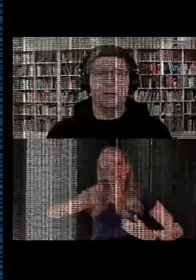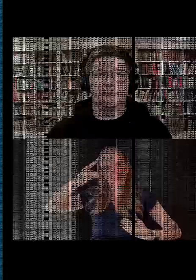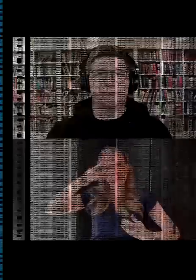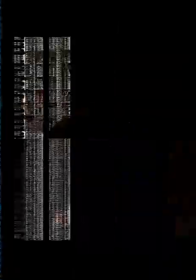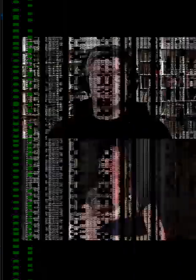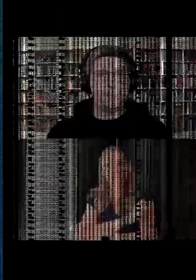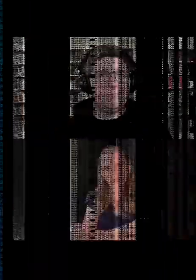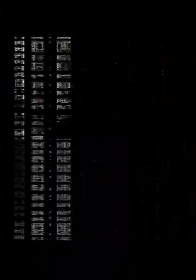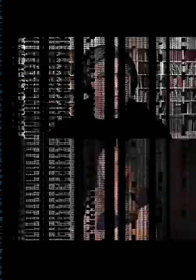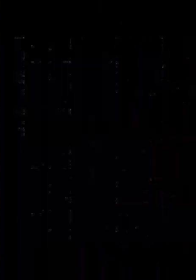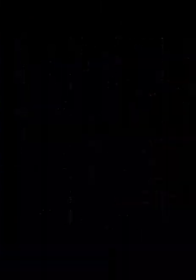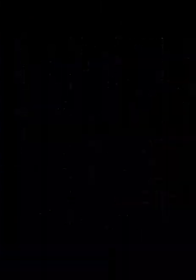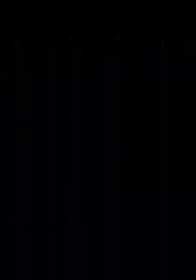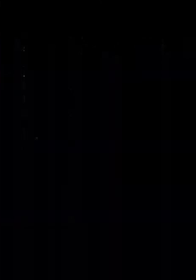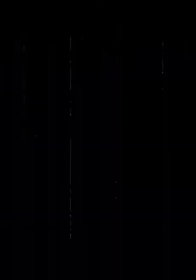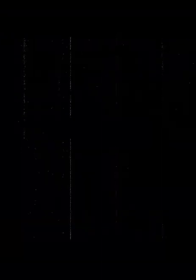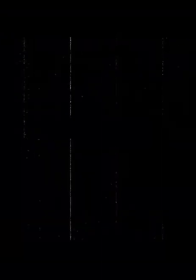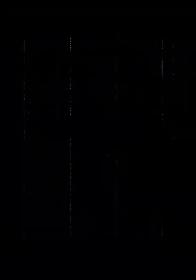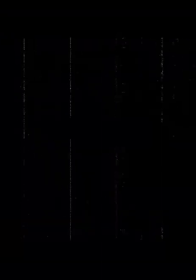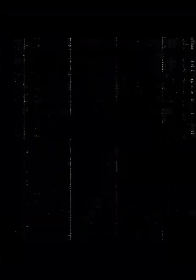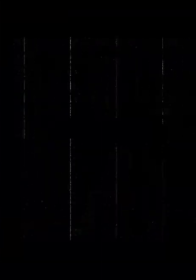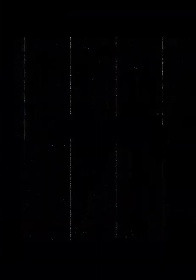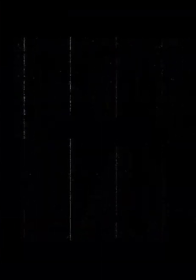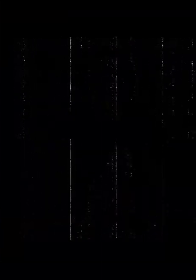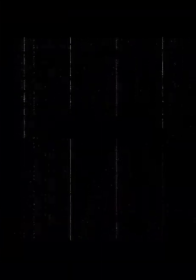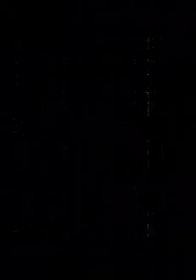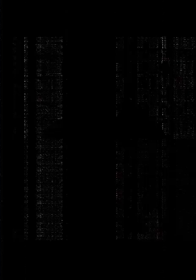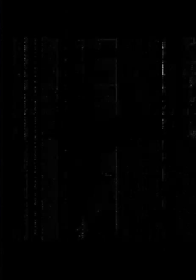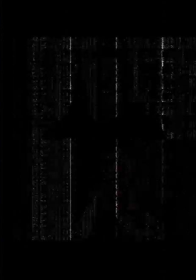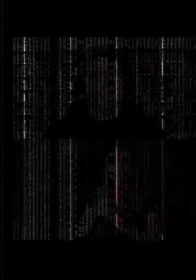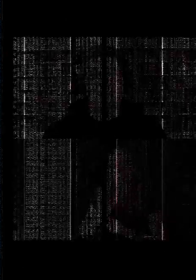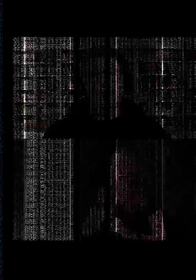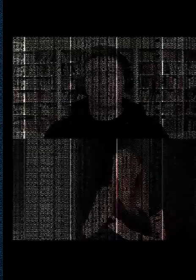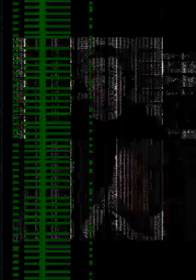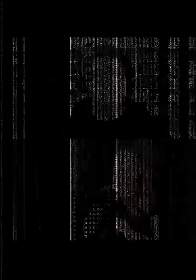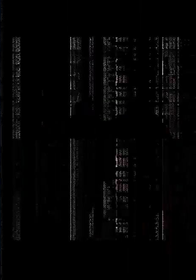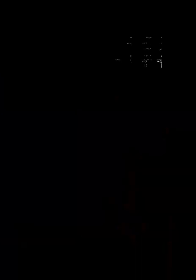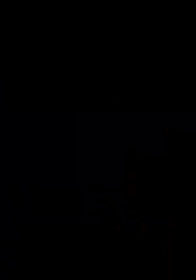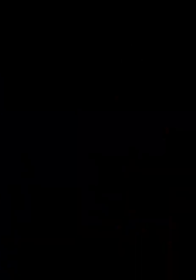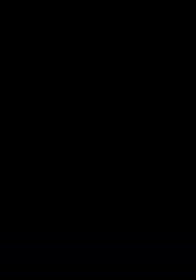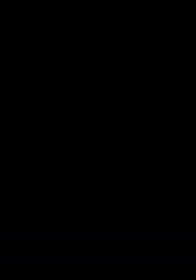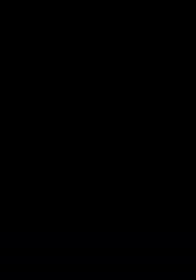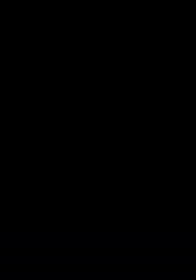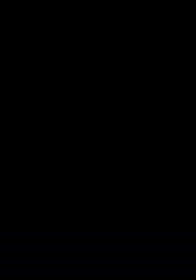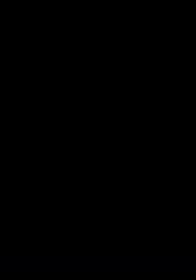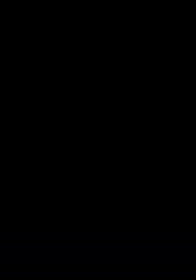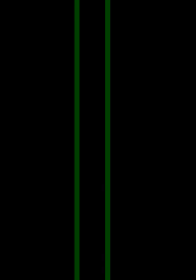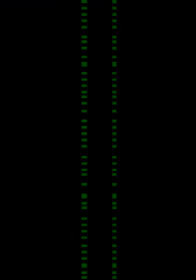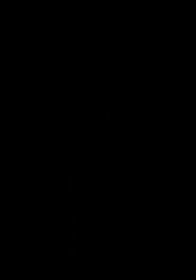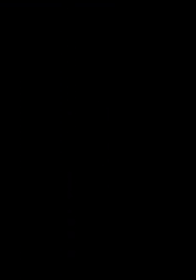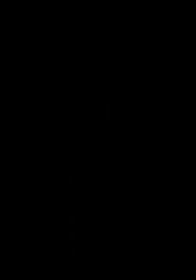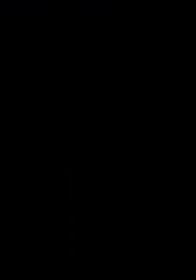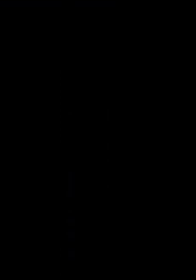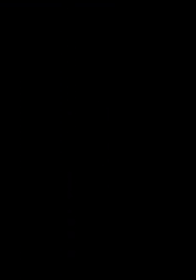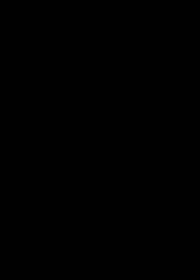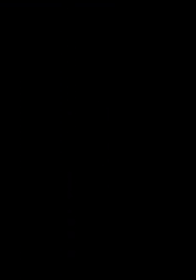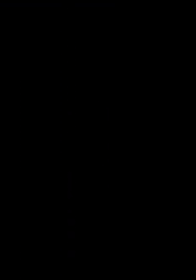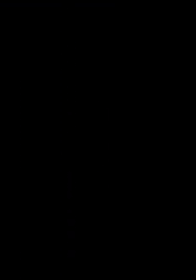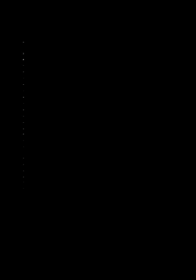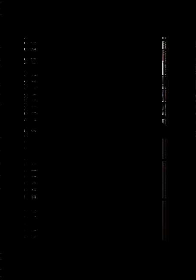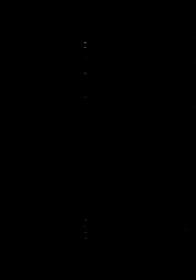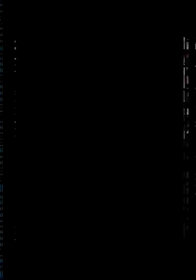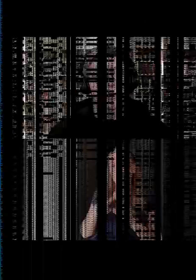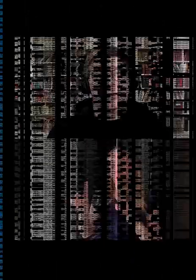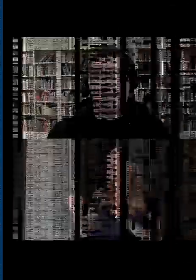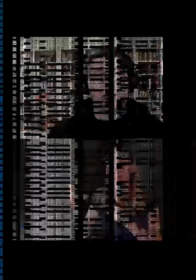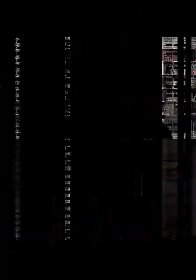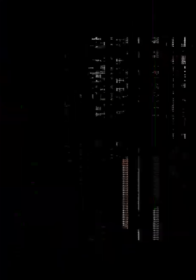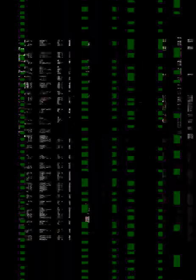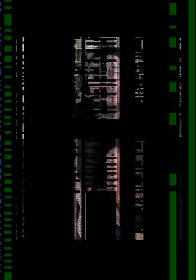of -- if it takes me 5 minutes to do a process on a web application and it takes Thane an hour